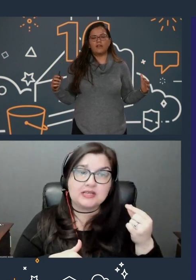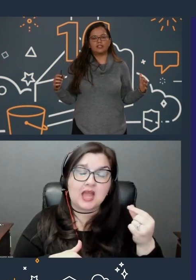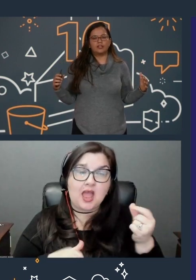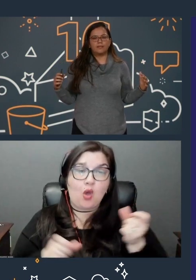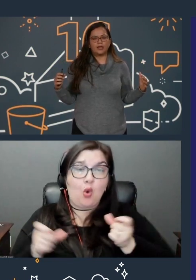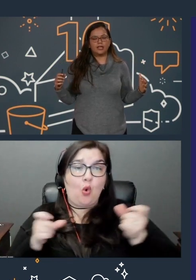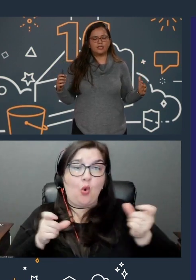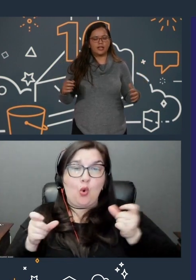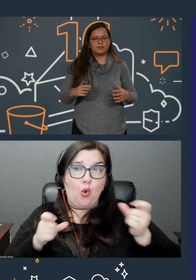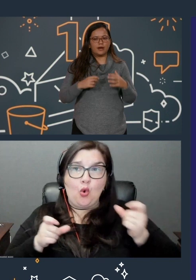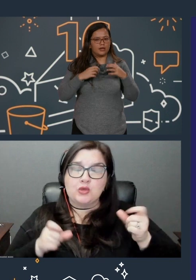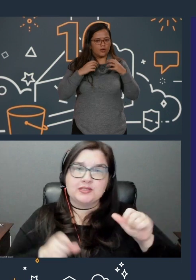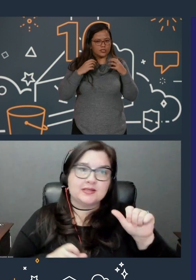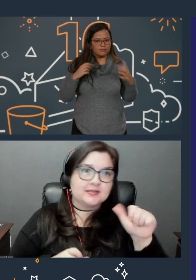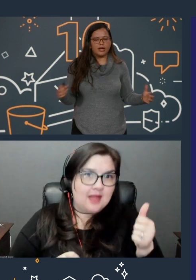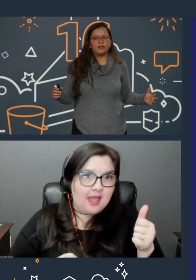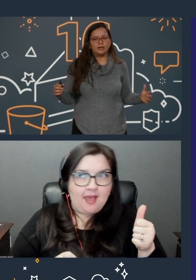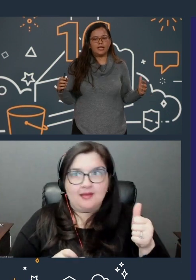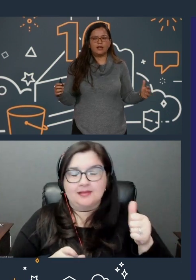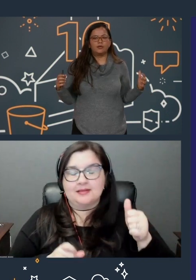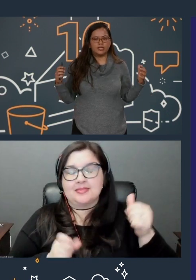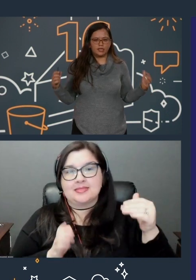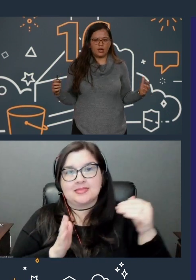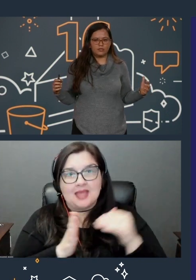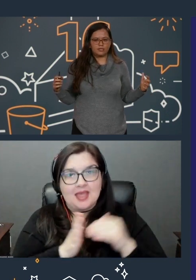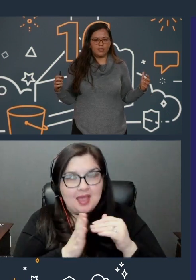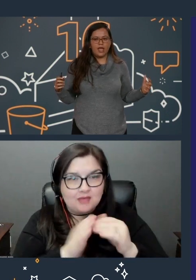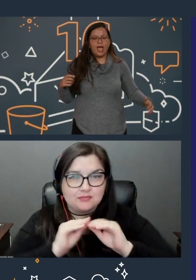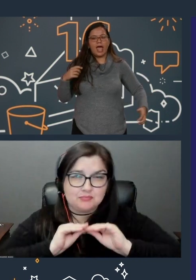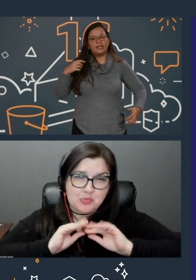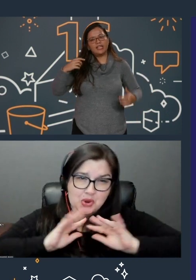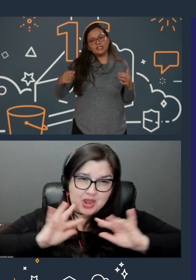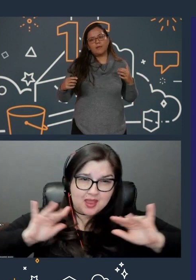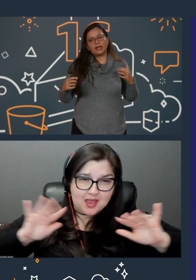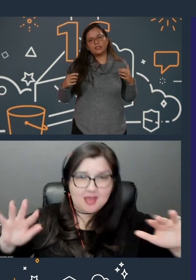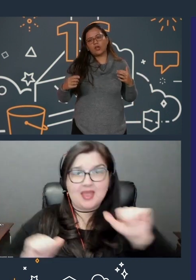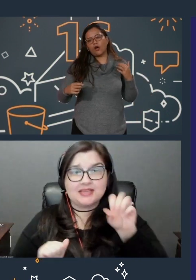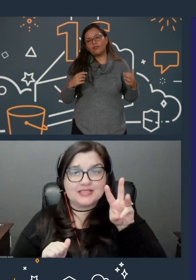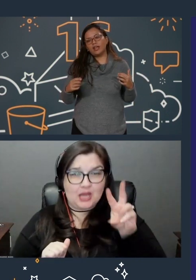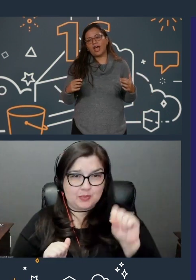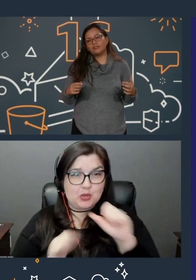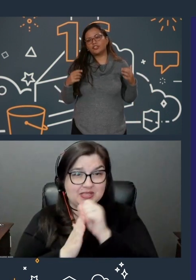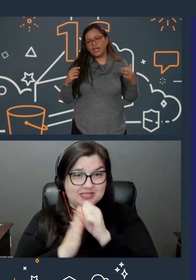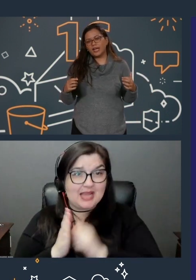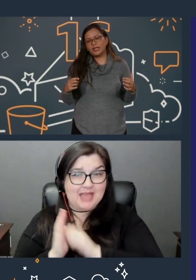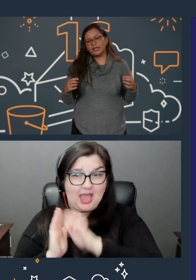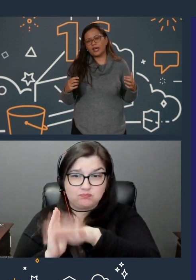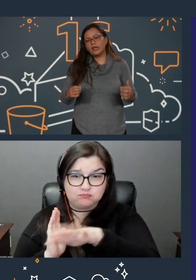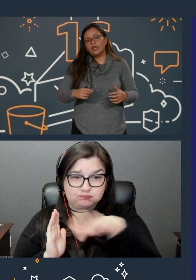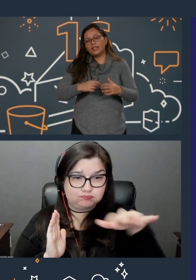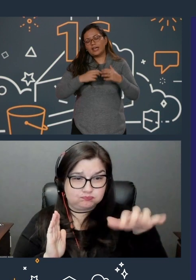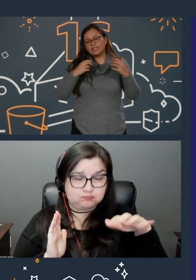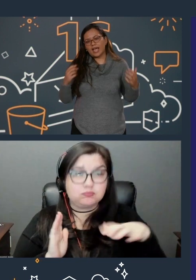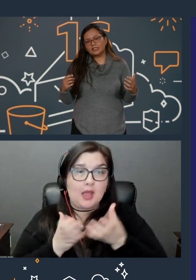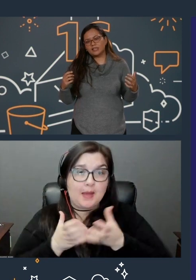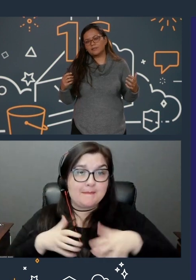of S3 buckets that are spread across multiple AWS accounts and these buckets often have shared data that is accessed